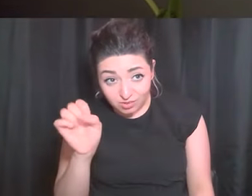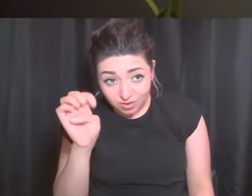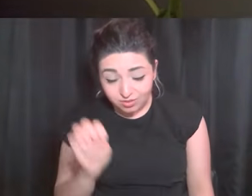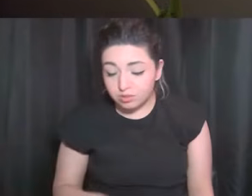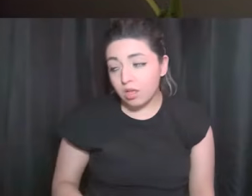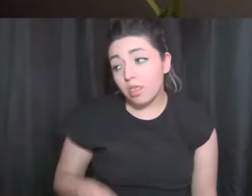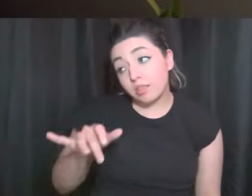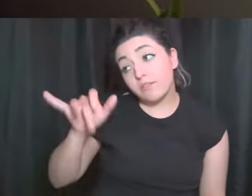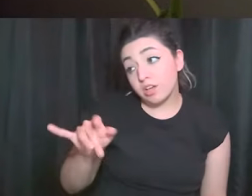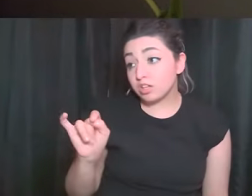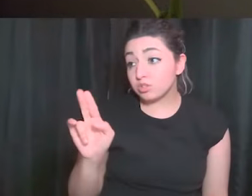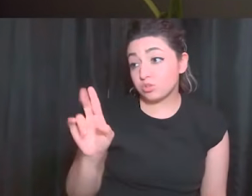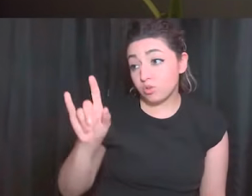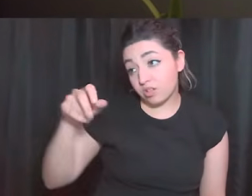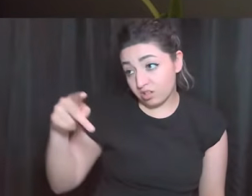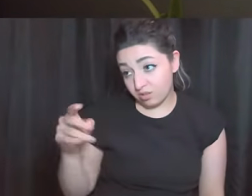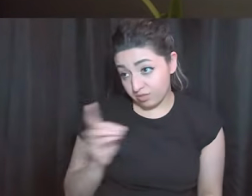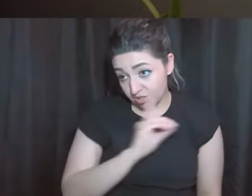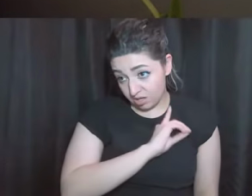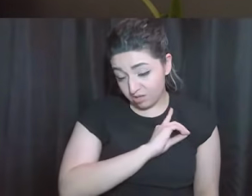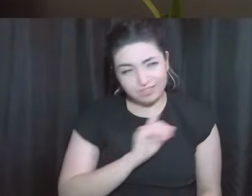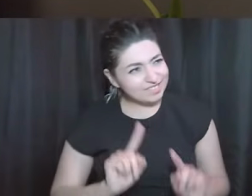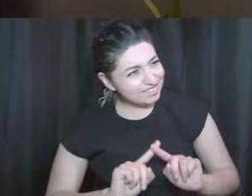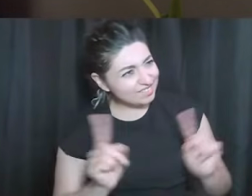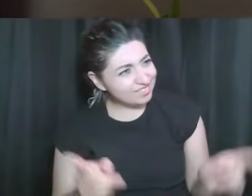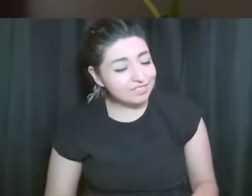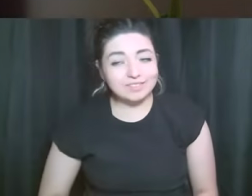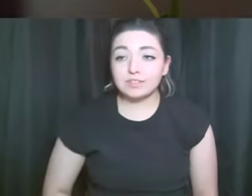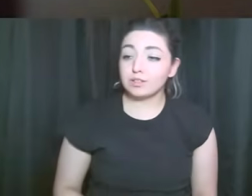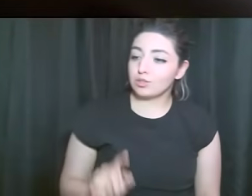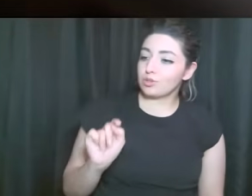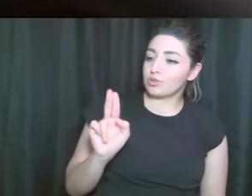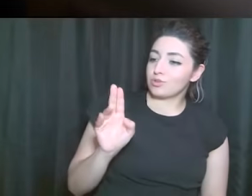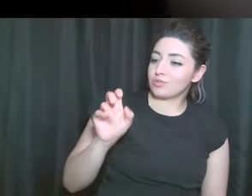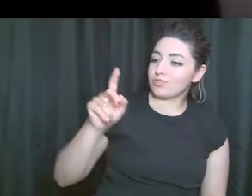Is that a fuckin' rose? It's actually a fucking tulip, Detective. There's a difference?